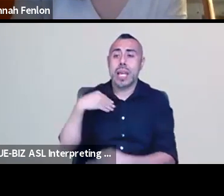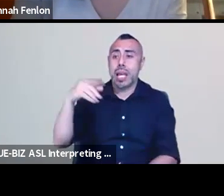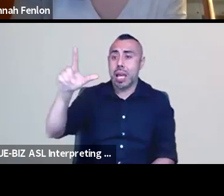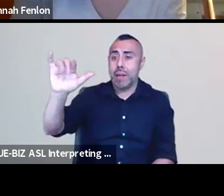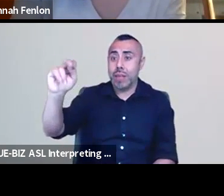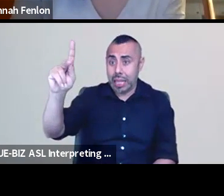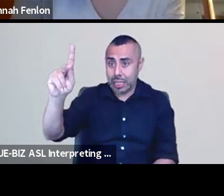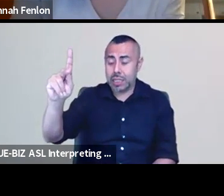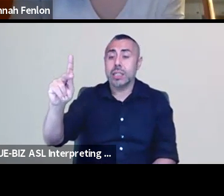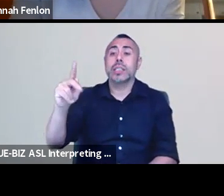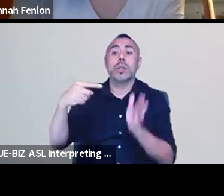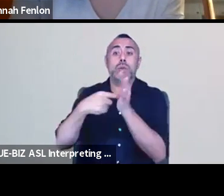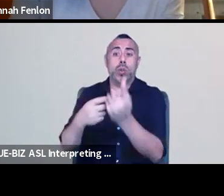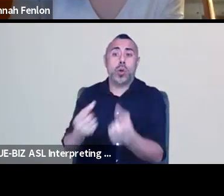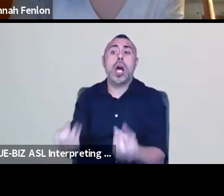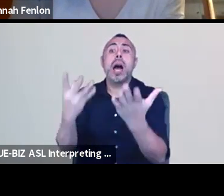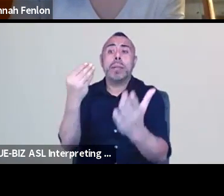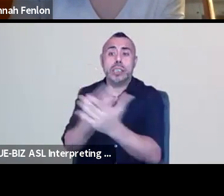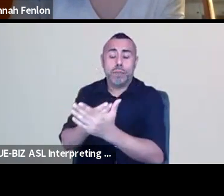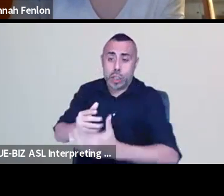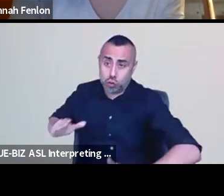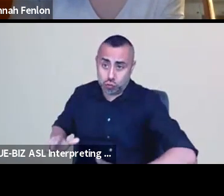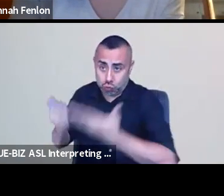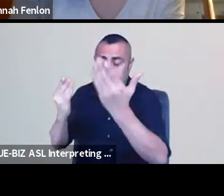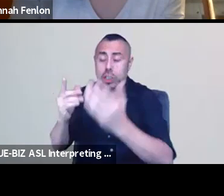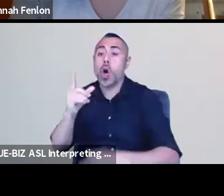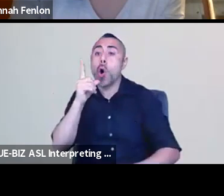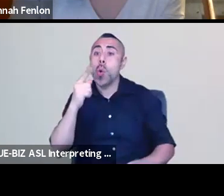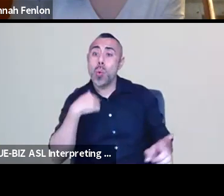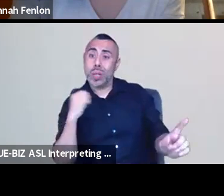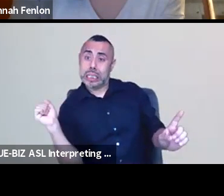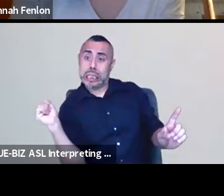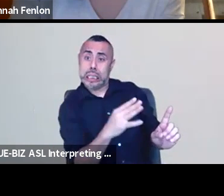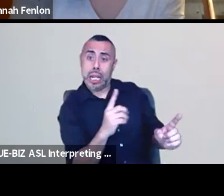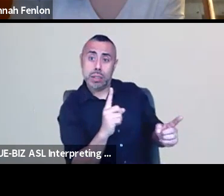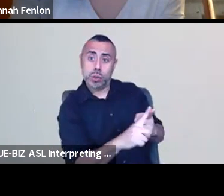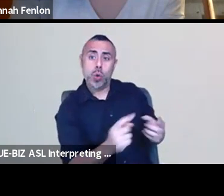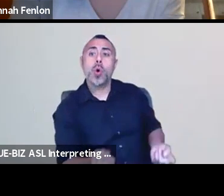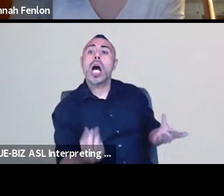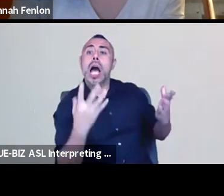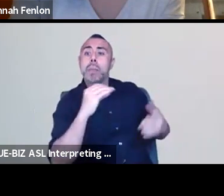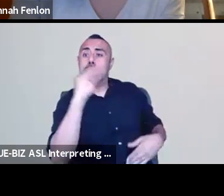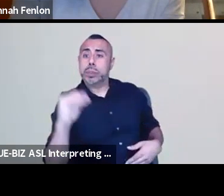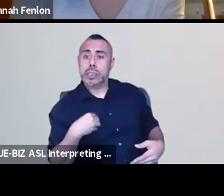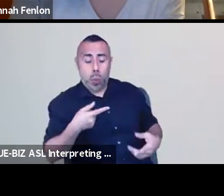how much is being paid out, 100% transparency. And as such, we'll be closing down the Venmo